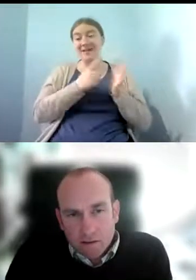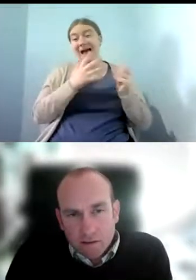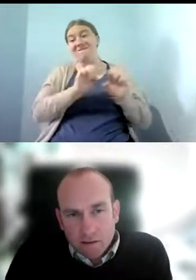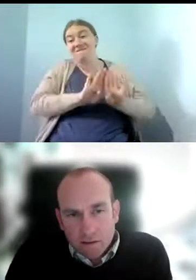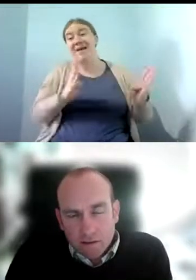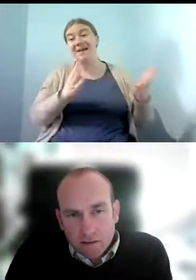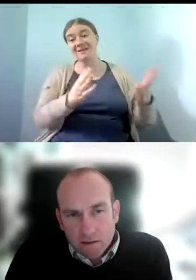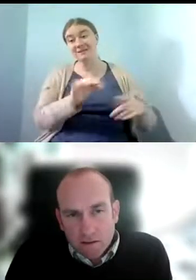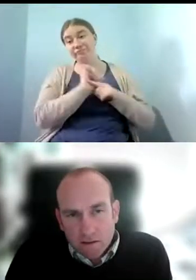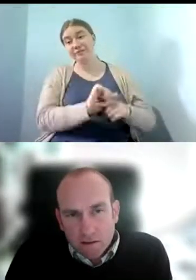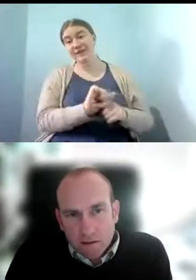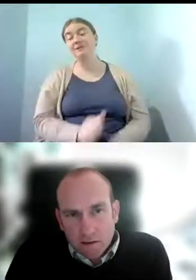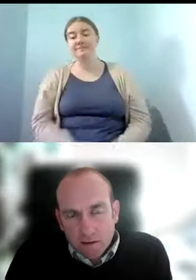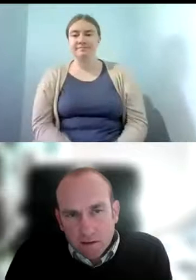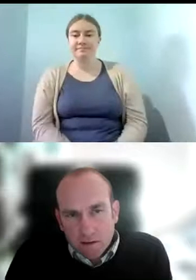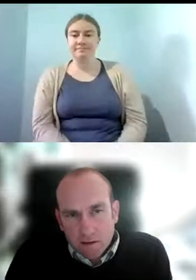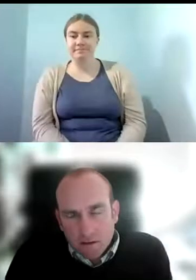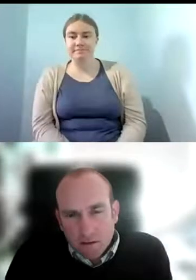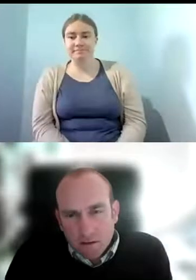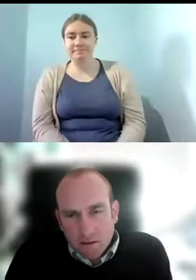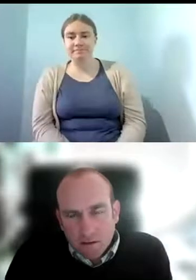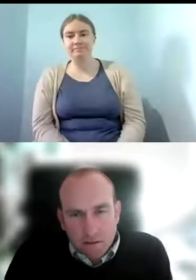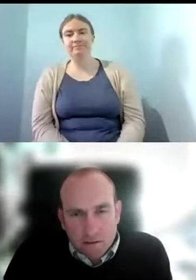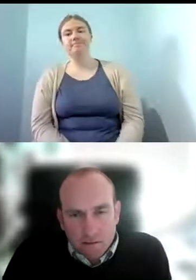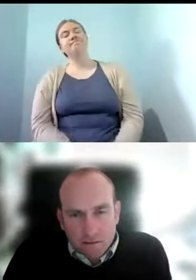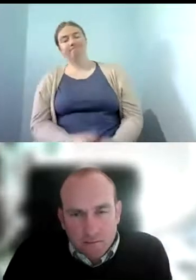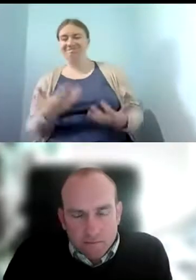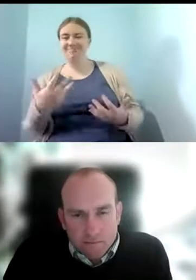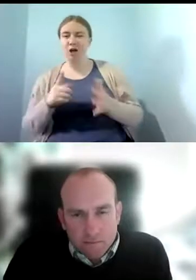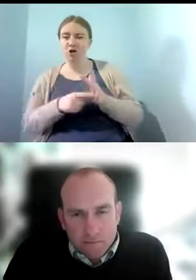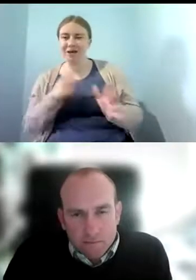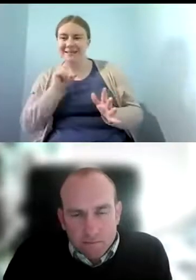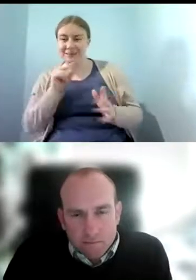i think um there's various factors involved isn't there obviously the weir in itself can be